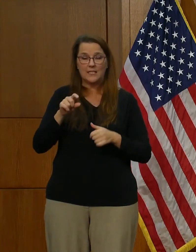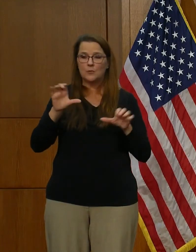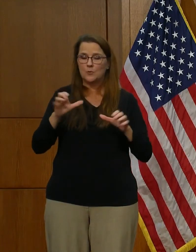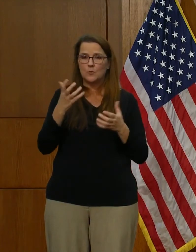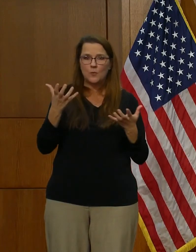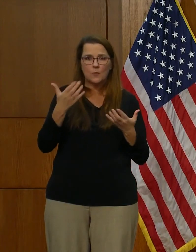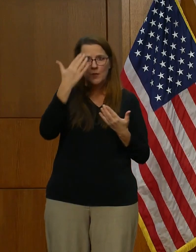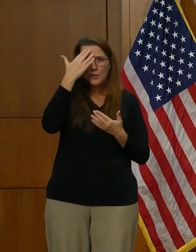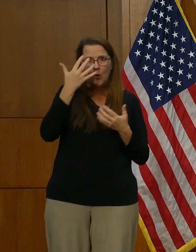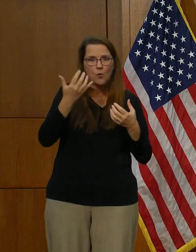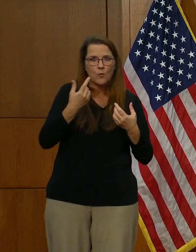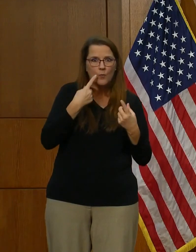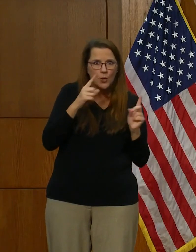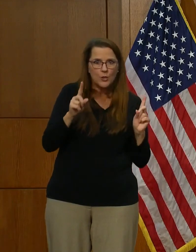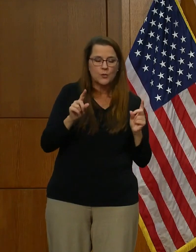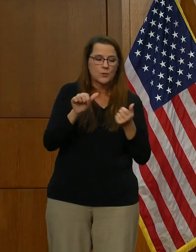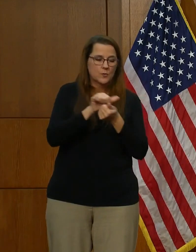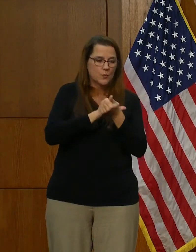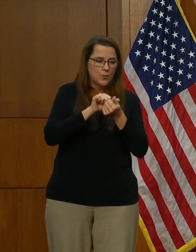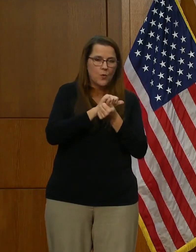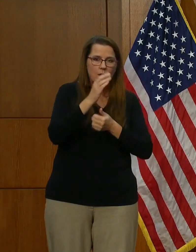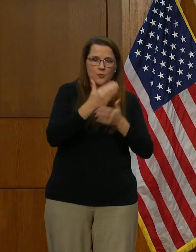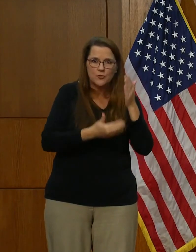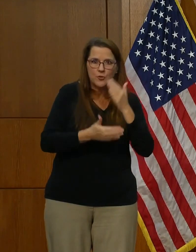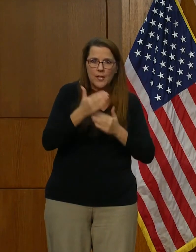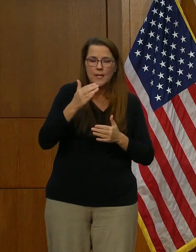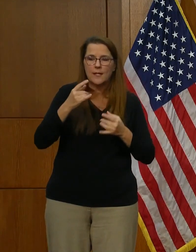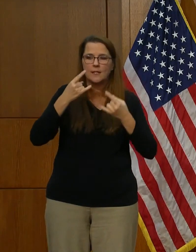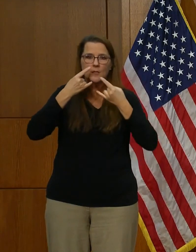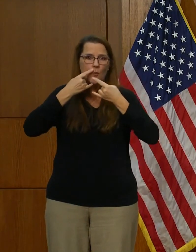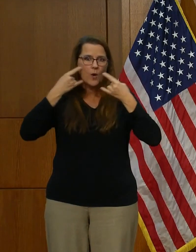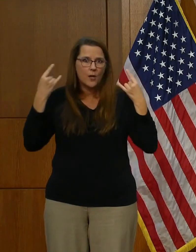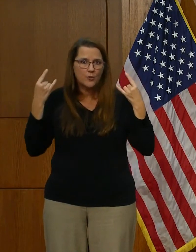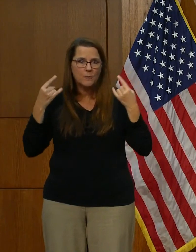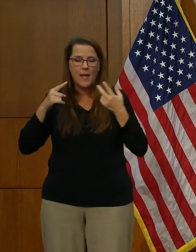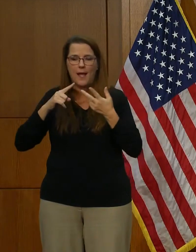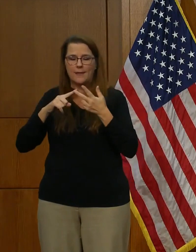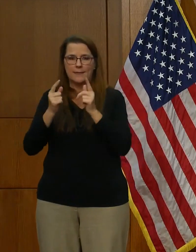WE NEED TO KEEP DOING THE THINGS THAT WE KNOW WORK. WASH